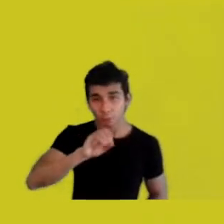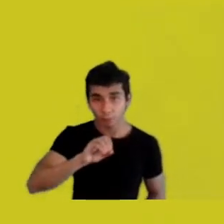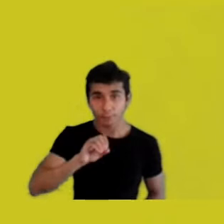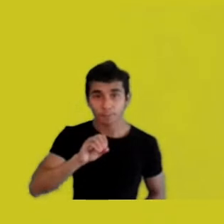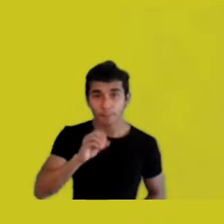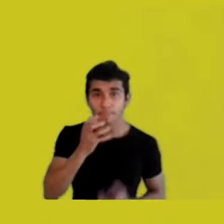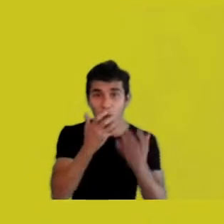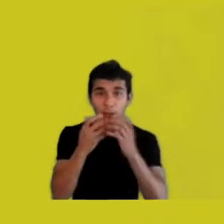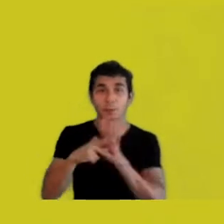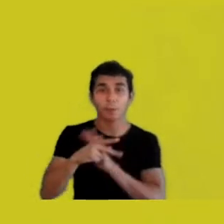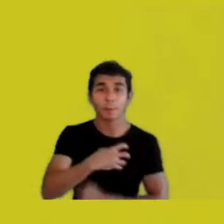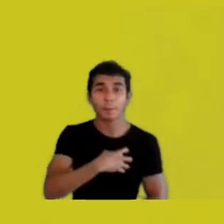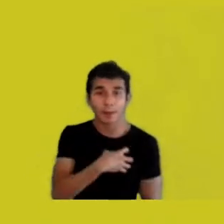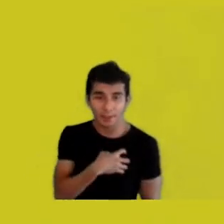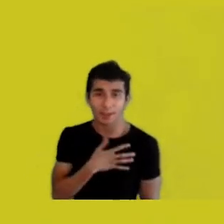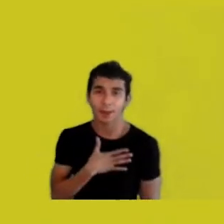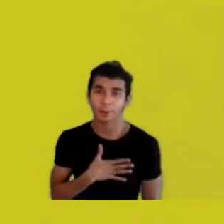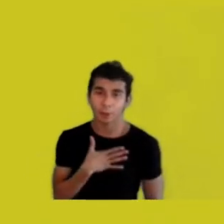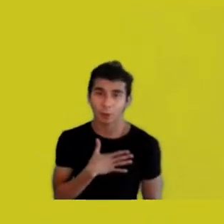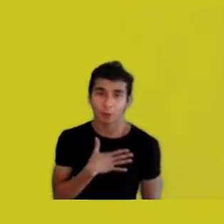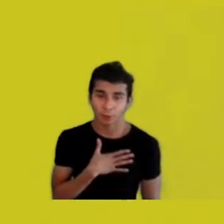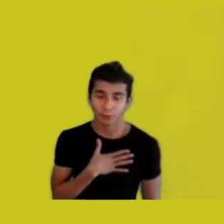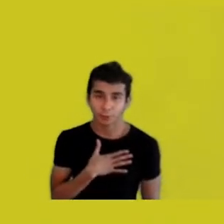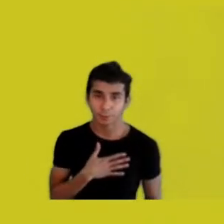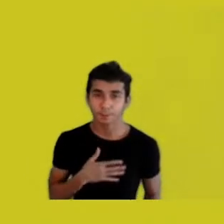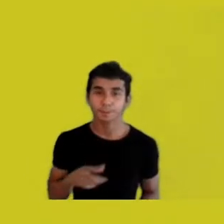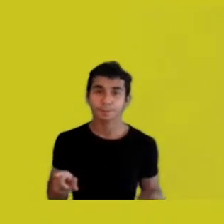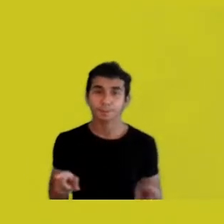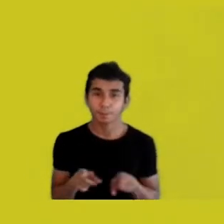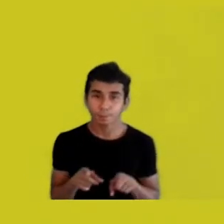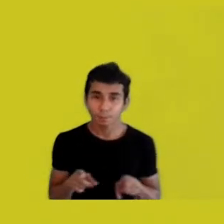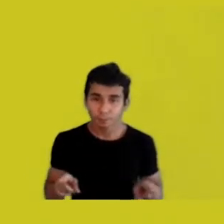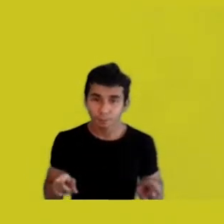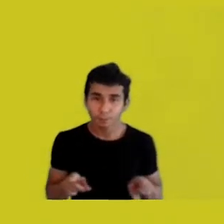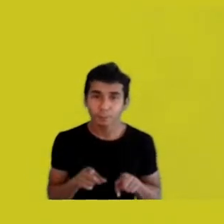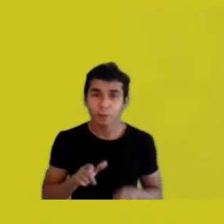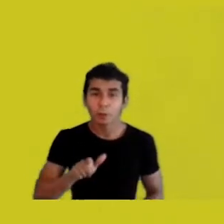Oh Luandê, oh Luanda Luandê, oh Luanda